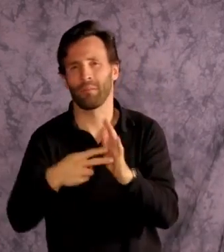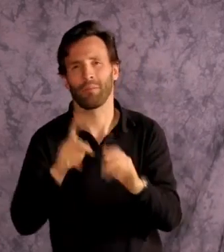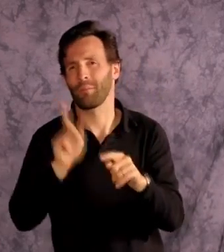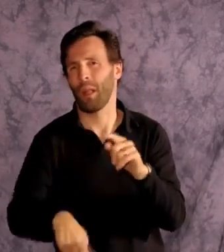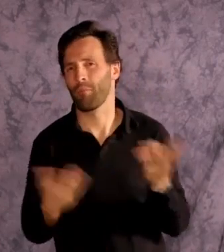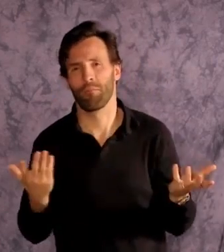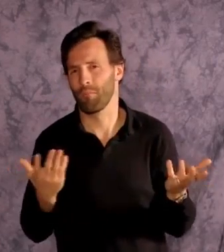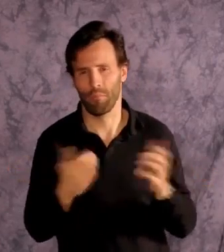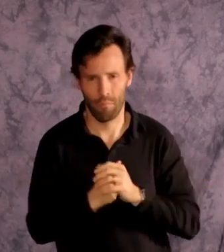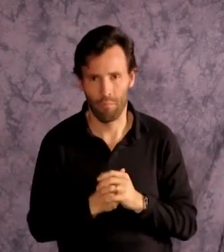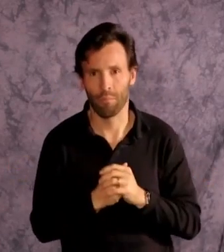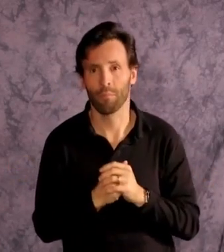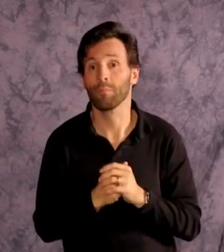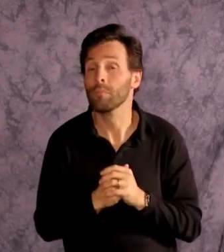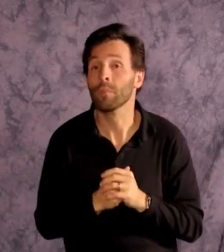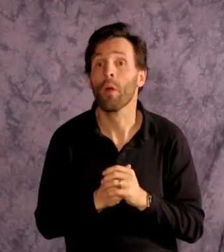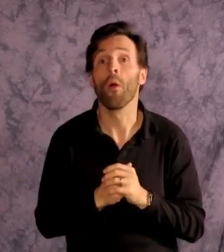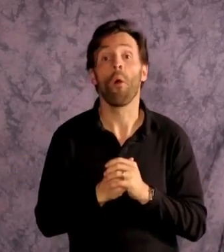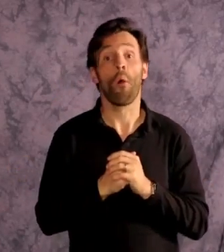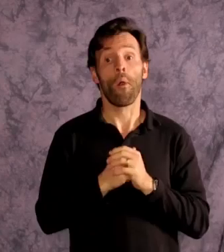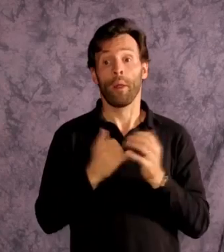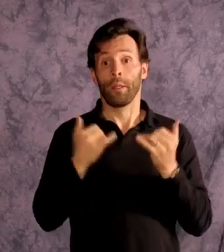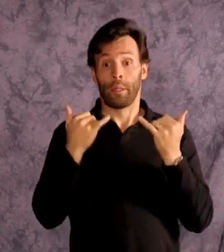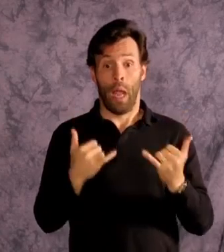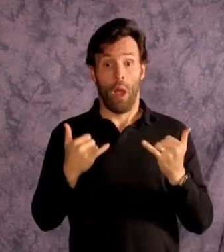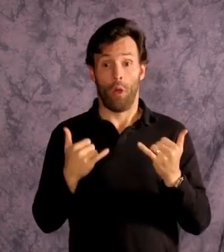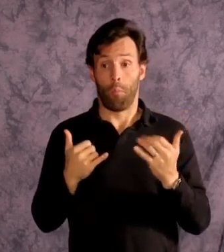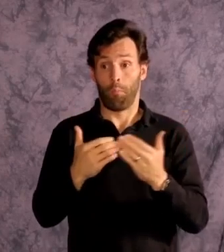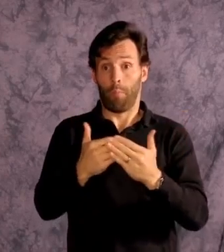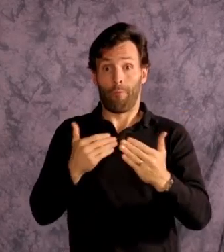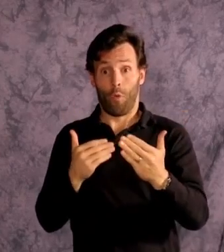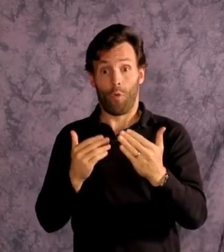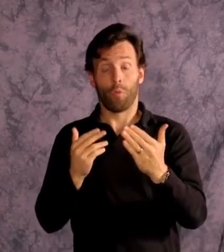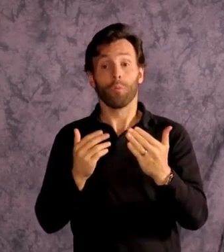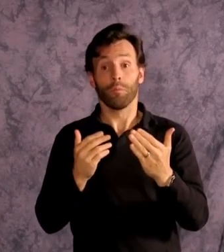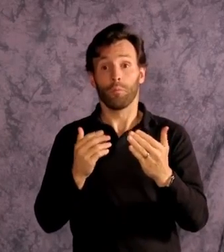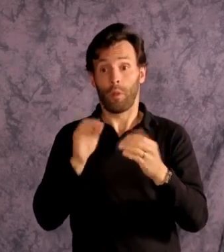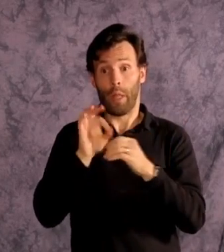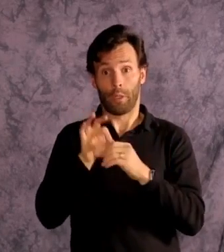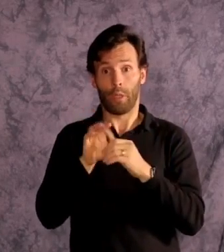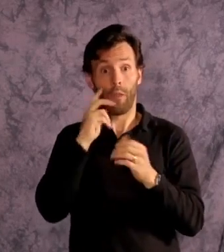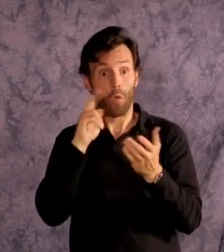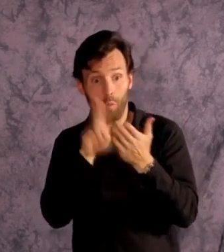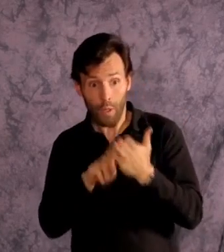can't say what that awkward phrase means.